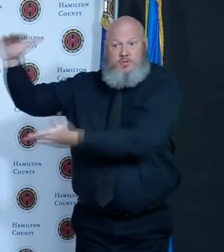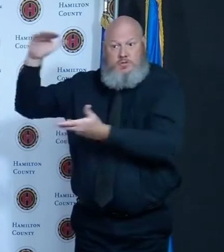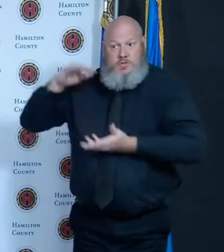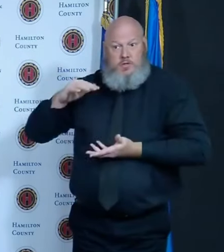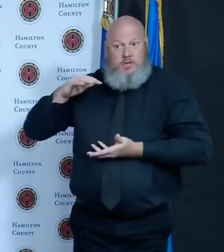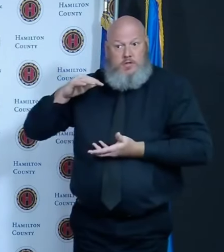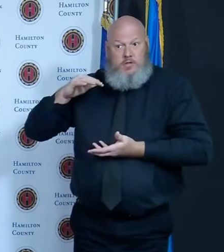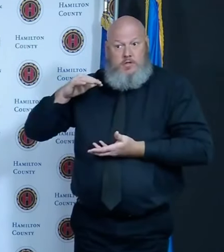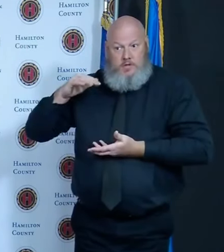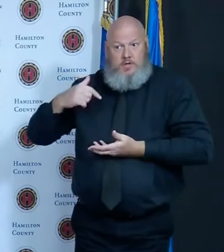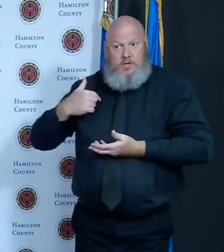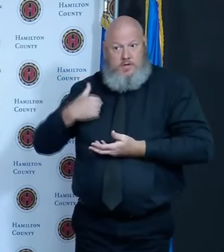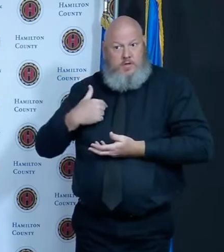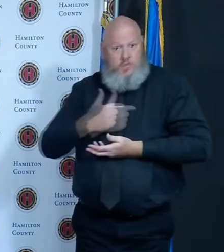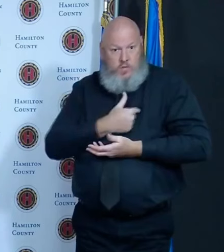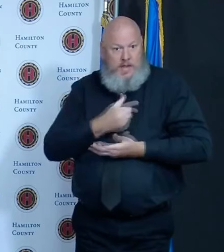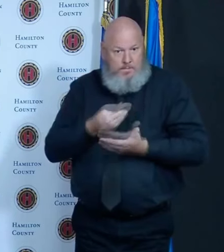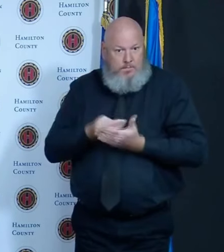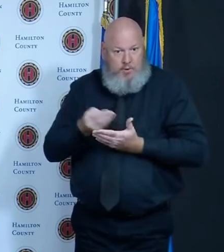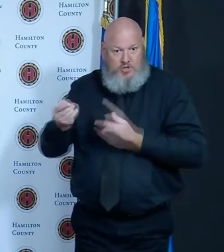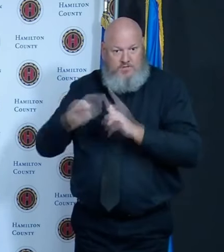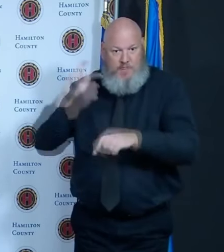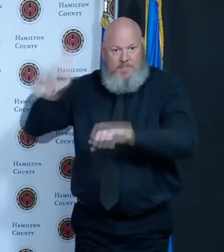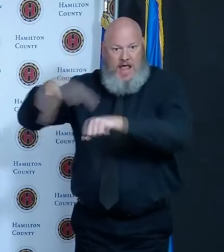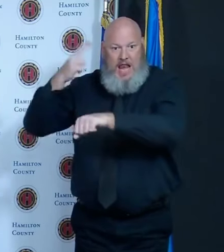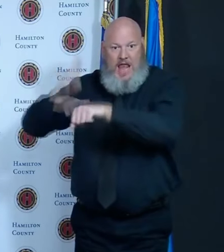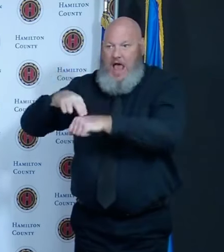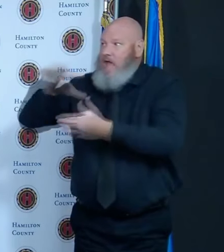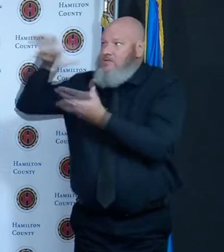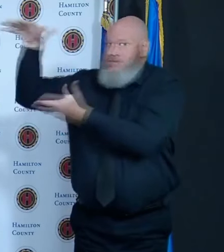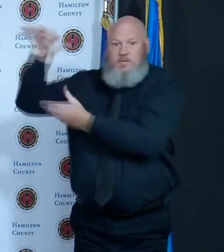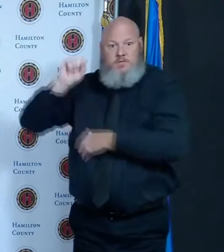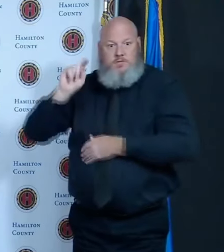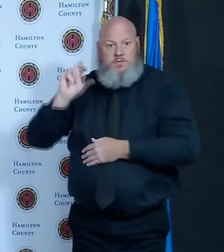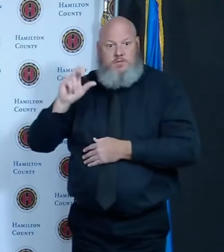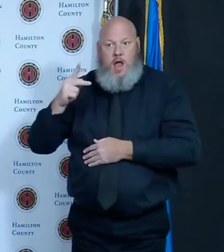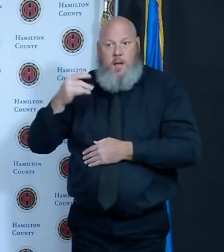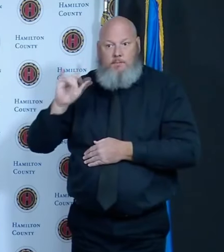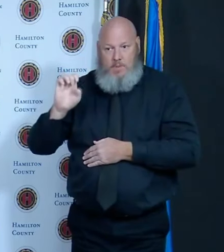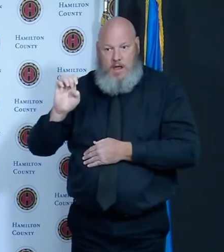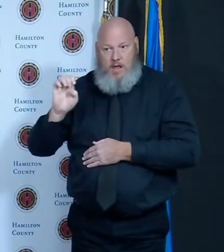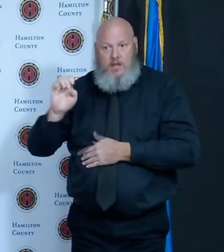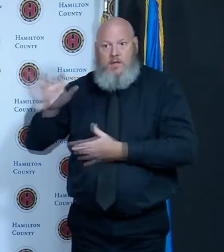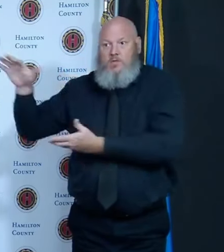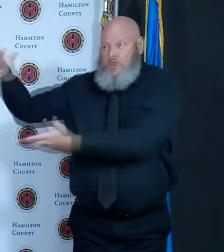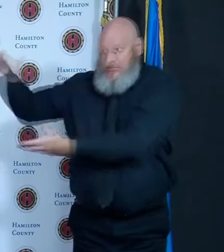department and from donations one resource distribution operation has